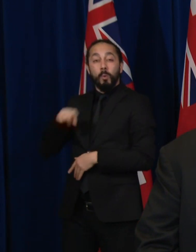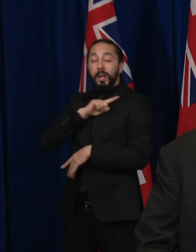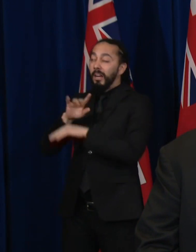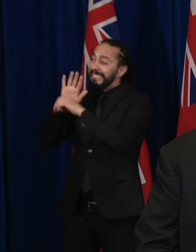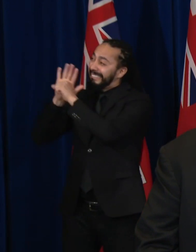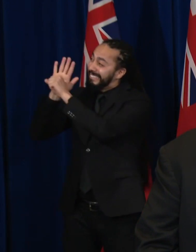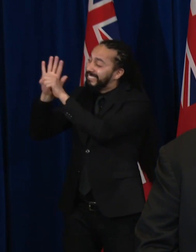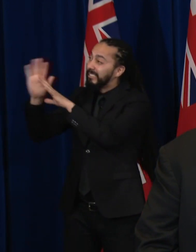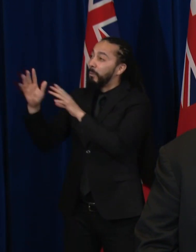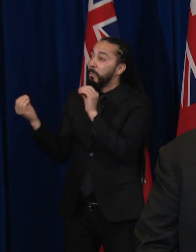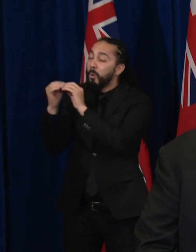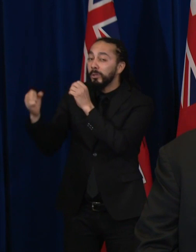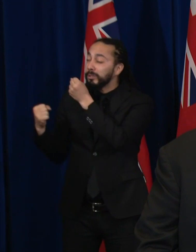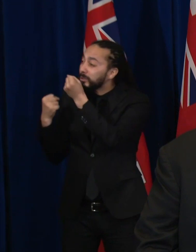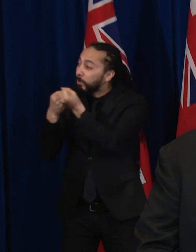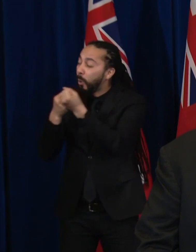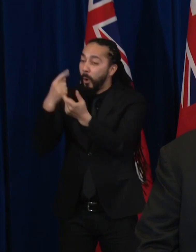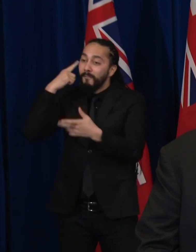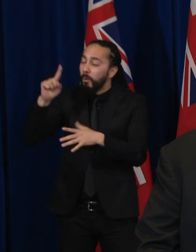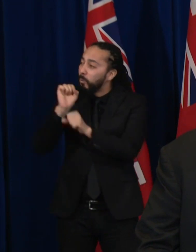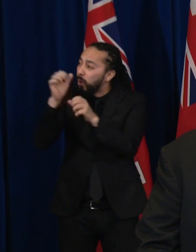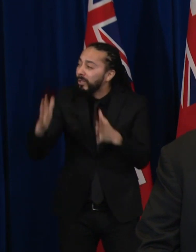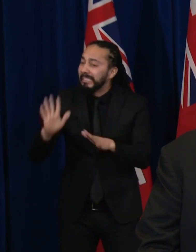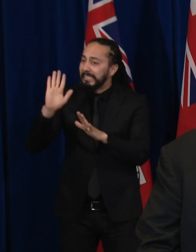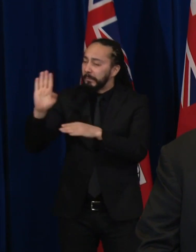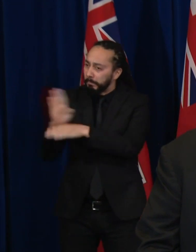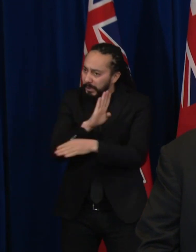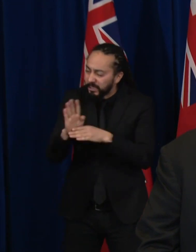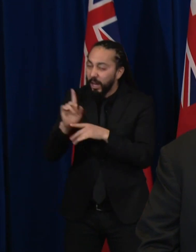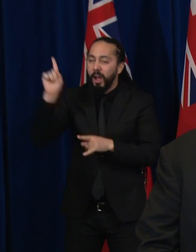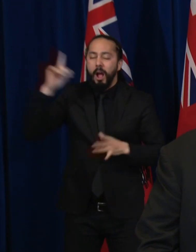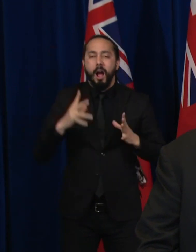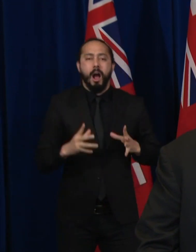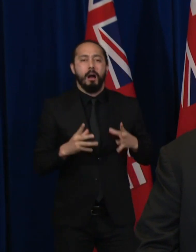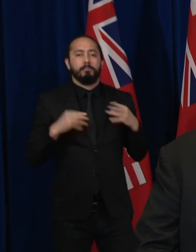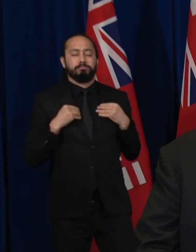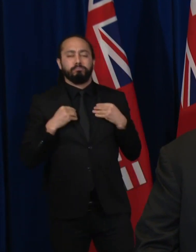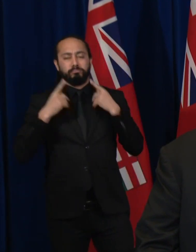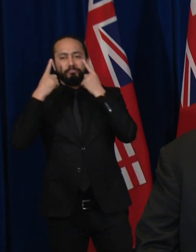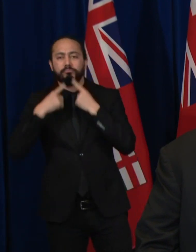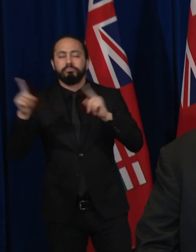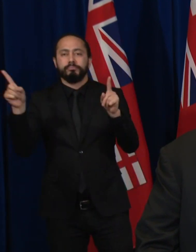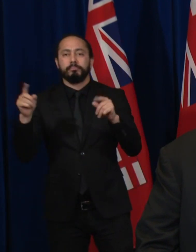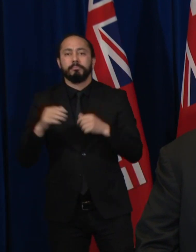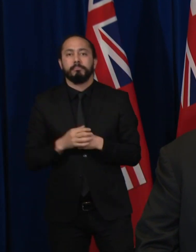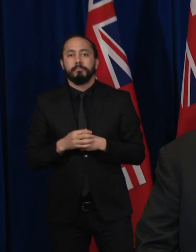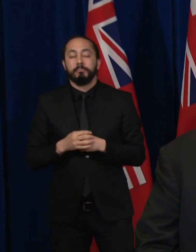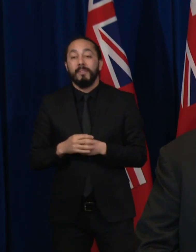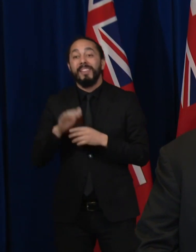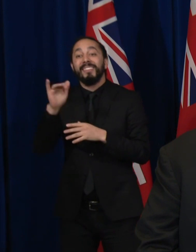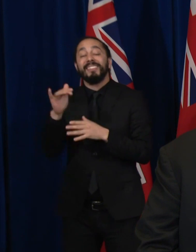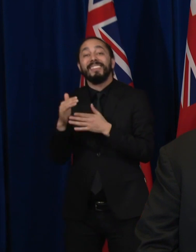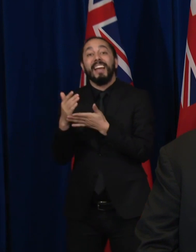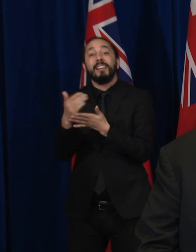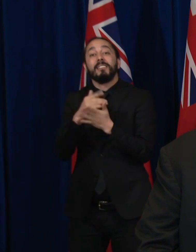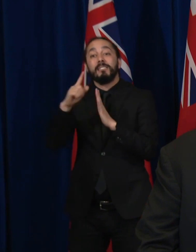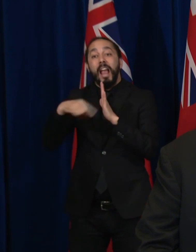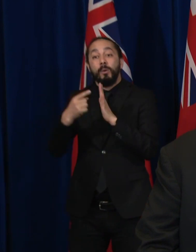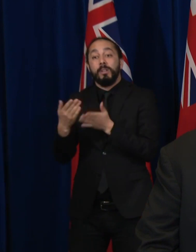additional supports for workers and businesses. The wage subsidy will we here be dedicated to the great task remaining before us. help hundreds of thousands of businesses and workers get